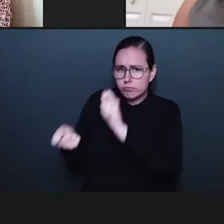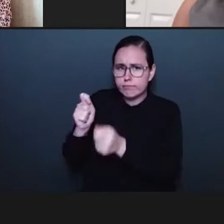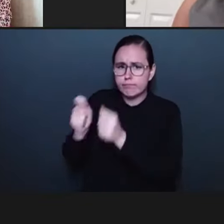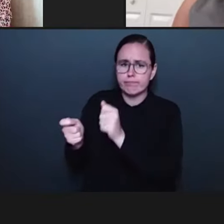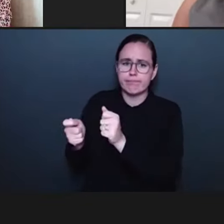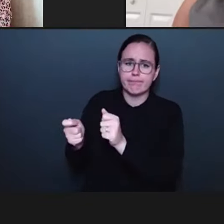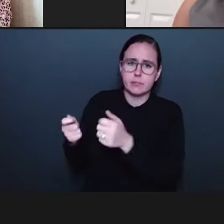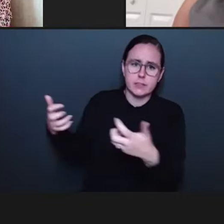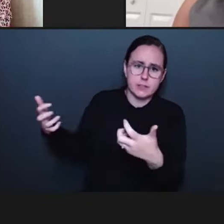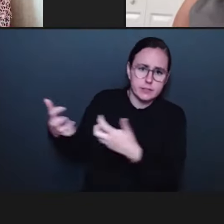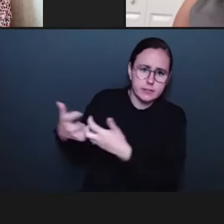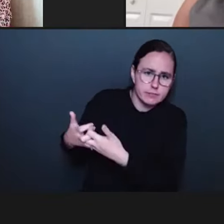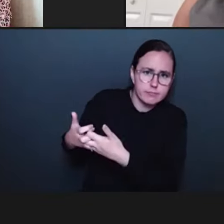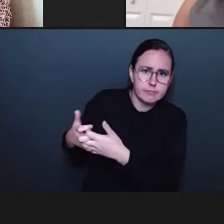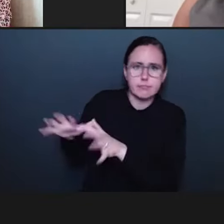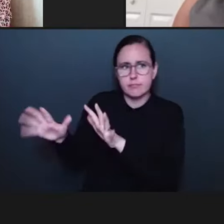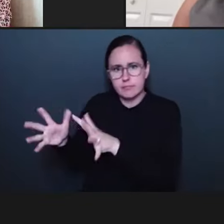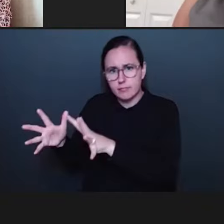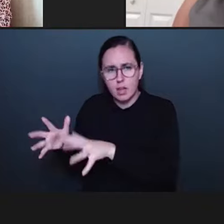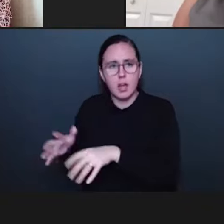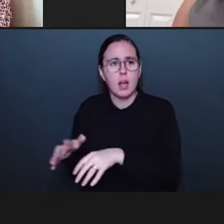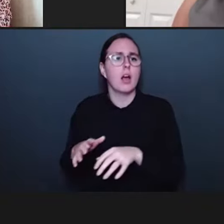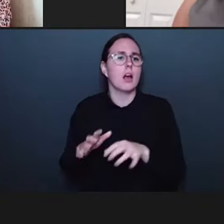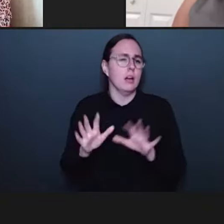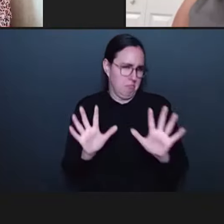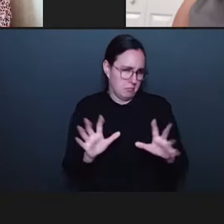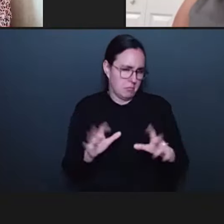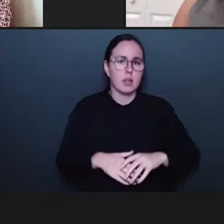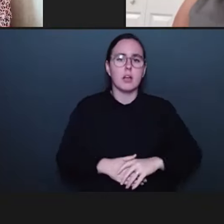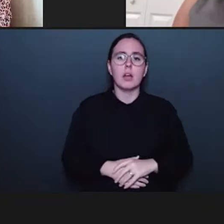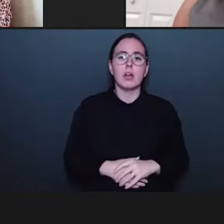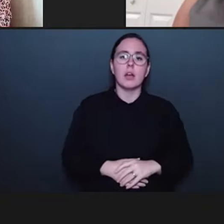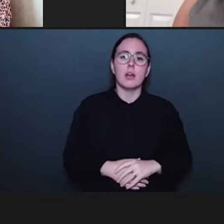limited fiscal space, but also the vulnerability of our economies. Like was mentioned, I come from